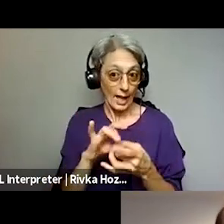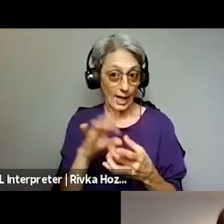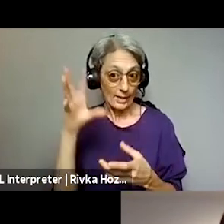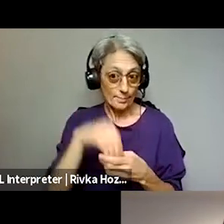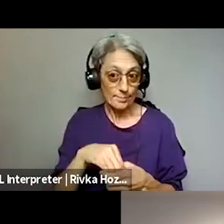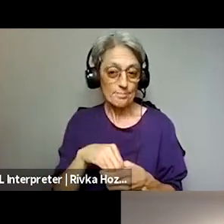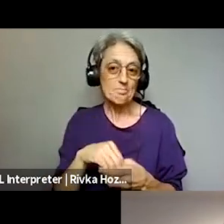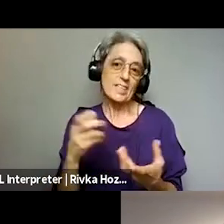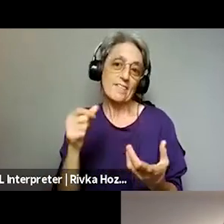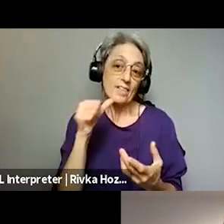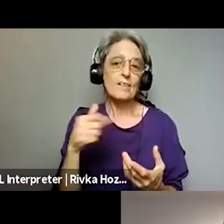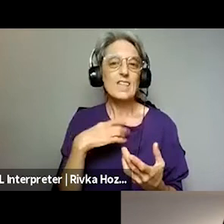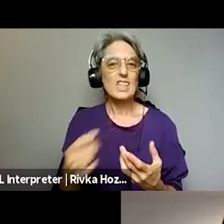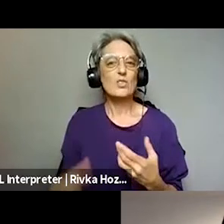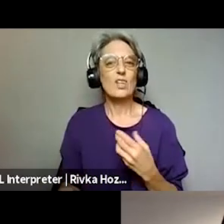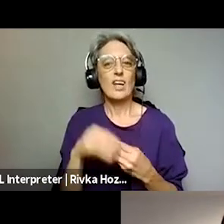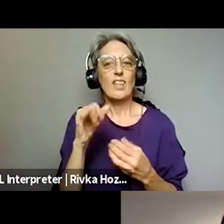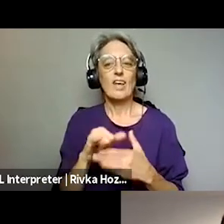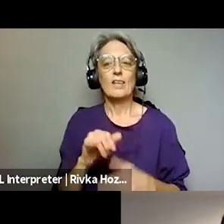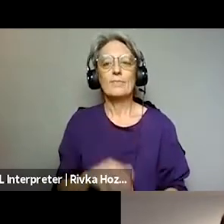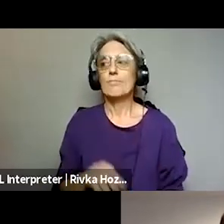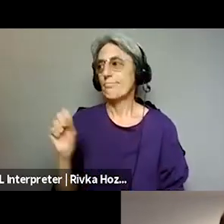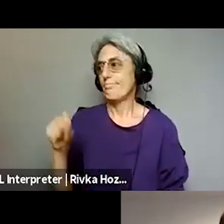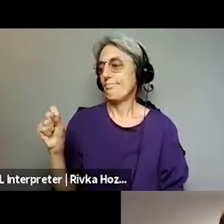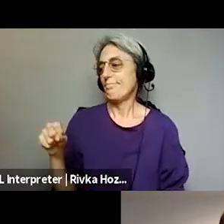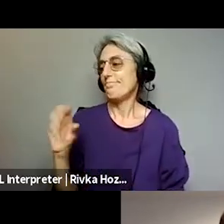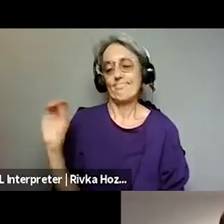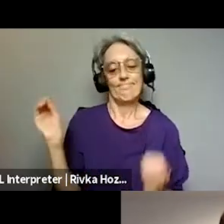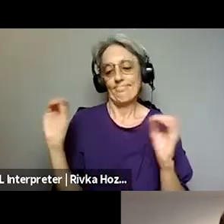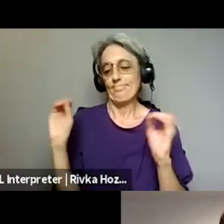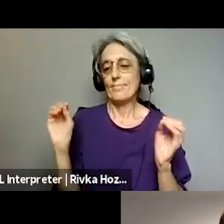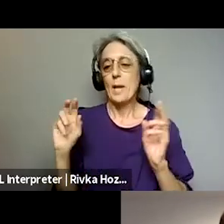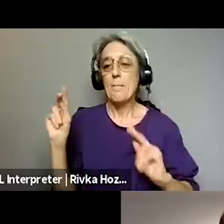[DR. HILARY BROWN:] It really is a limitation of the population-based data that we use that